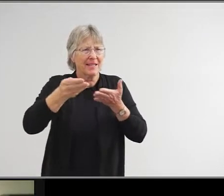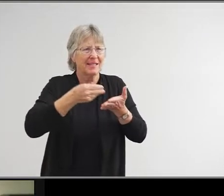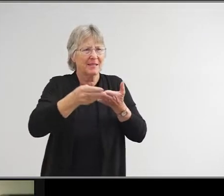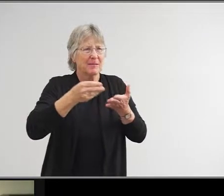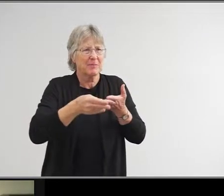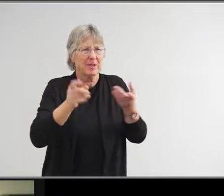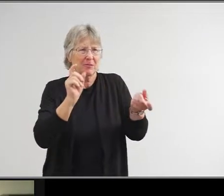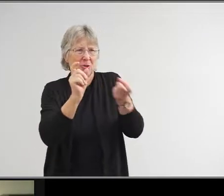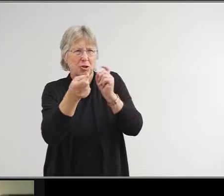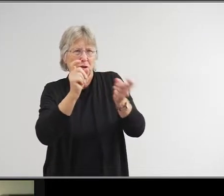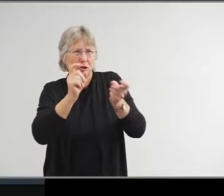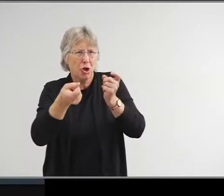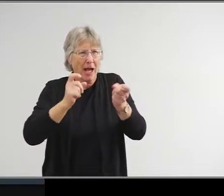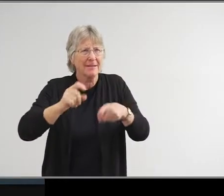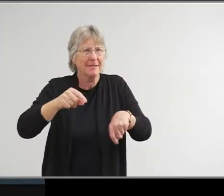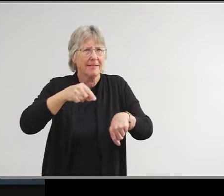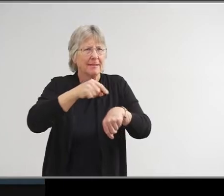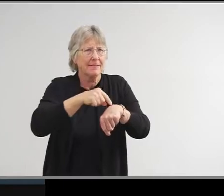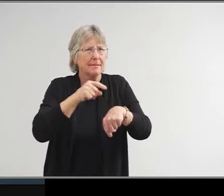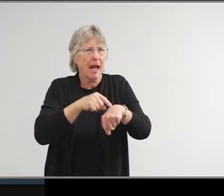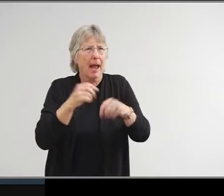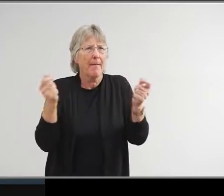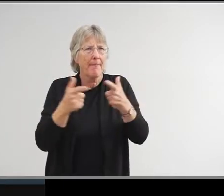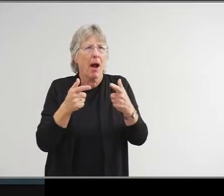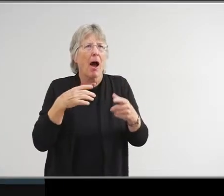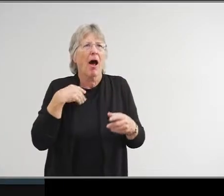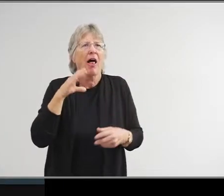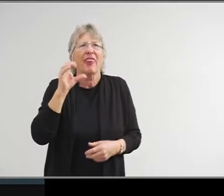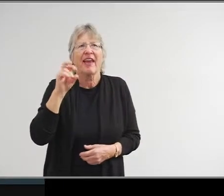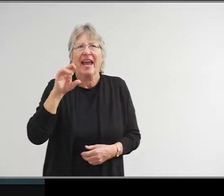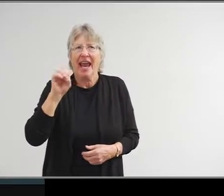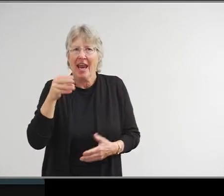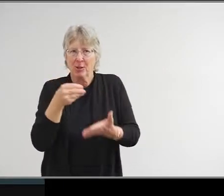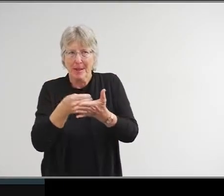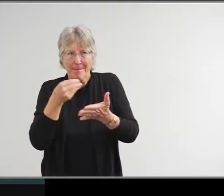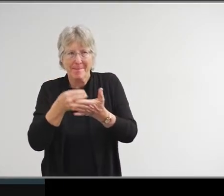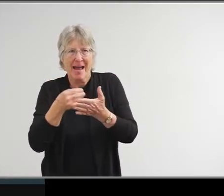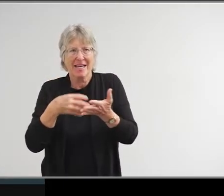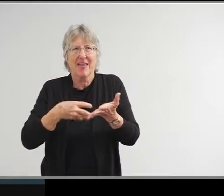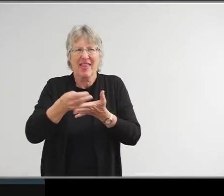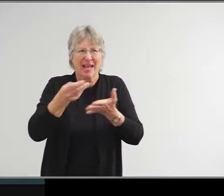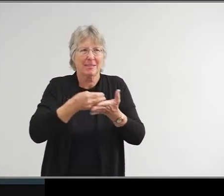that reflects all the CARES fund that has been spent to date and then will be updated with future spending.